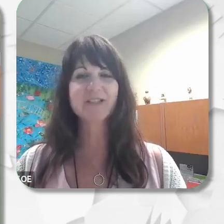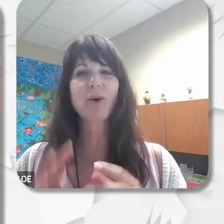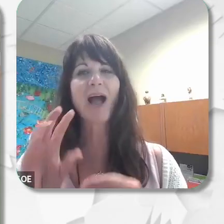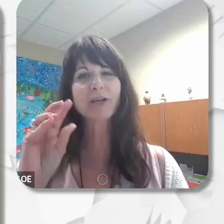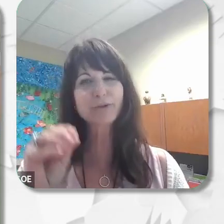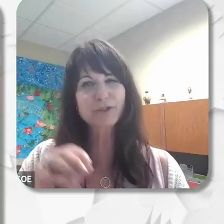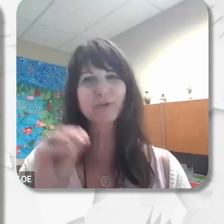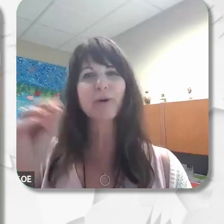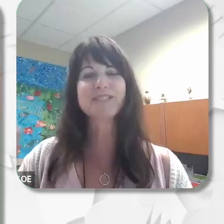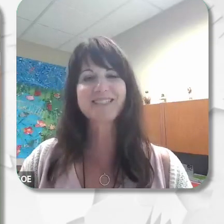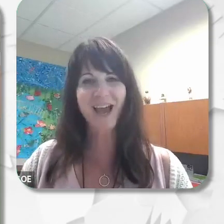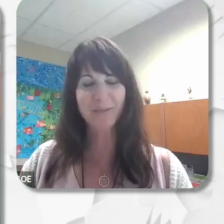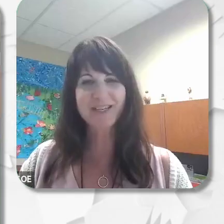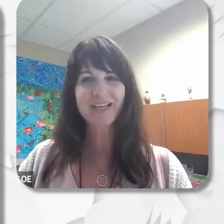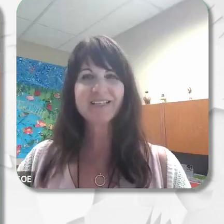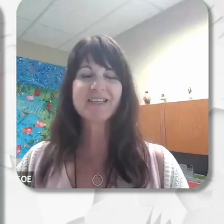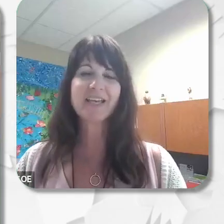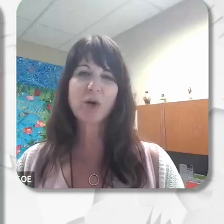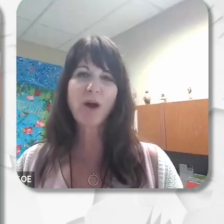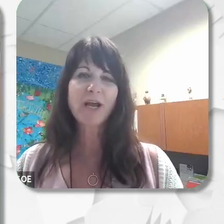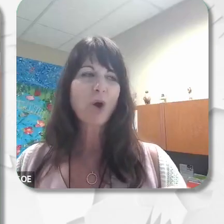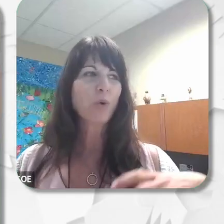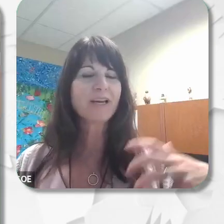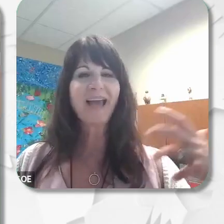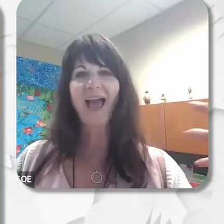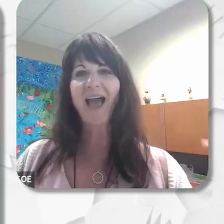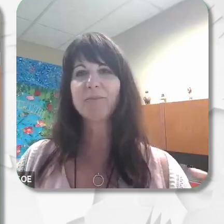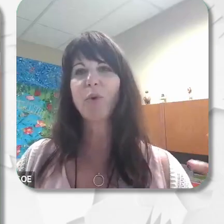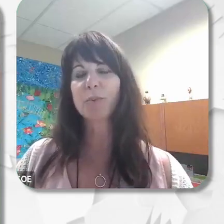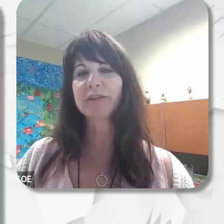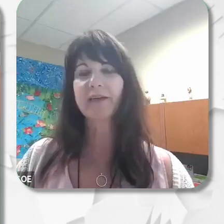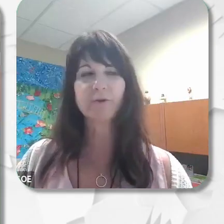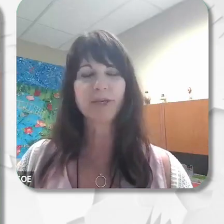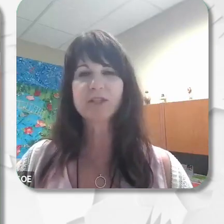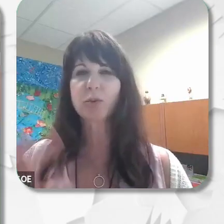right? So how do you do those steps to say “You know what? We're gonna add more playful pieces.”